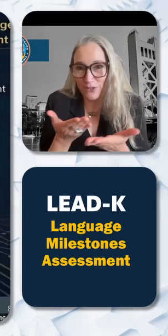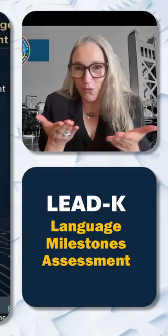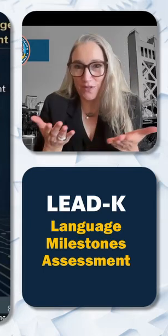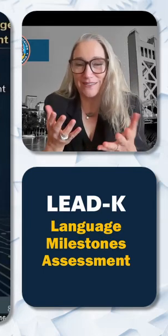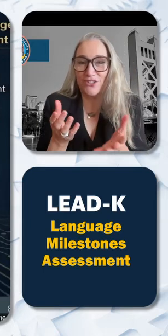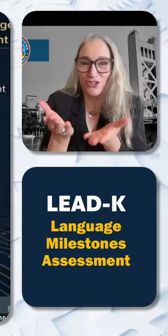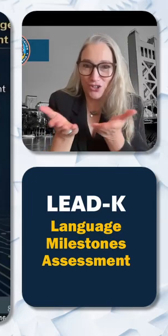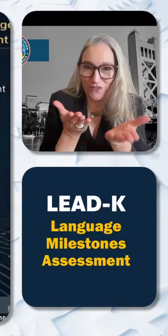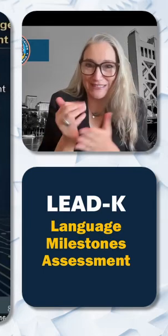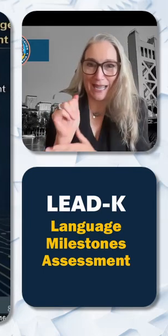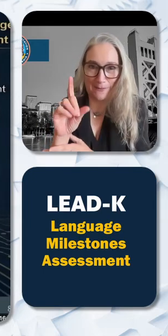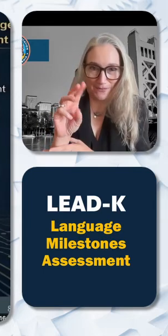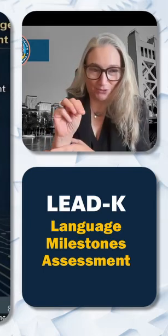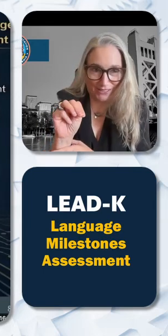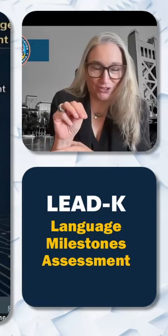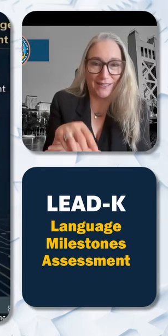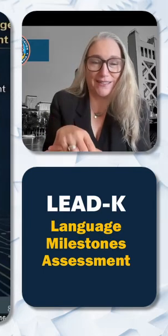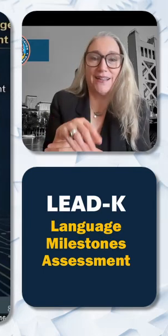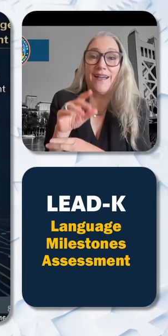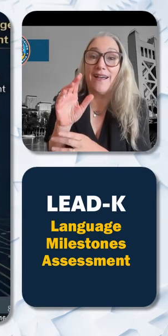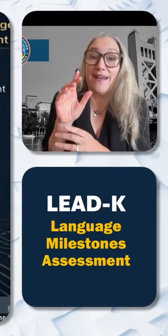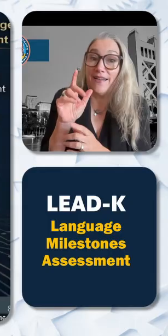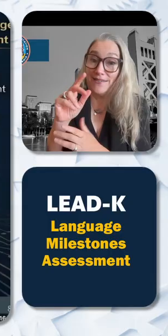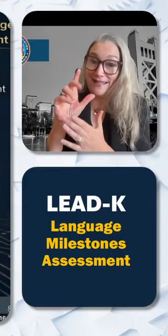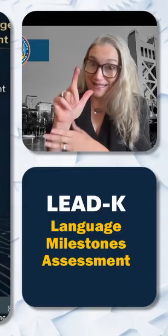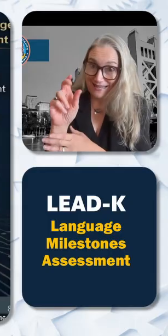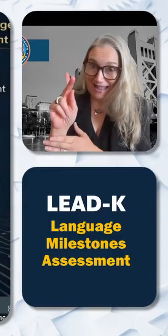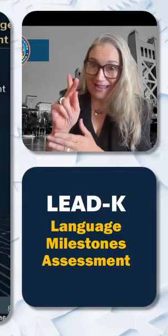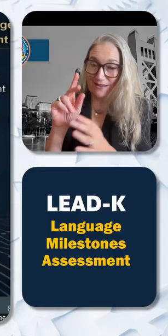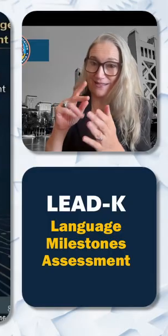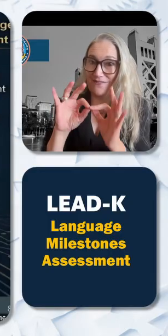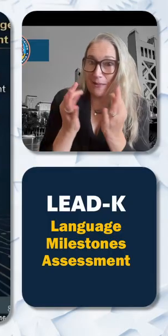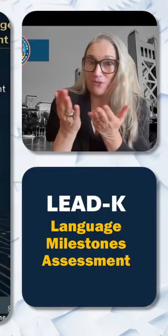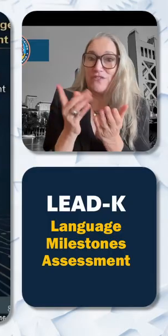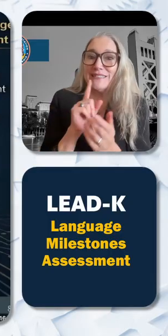the HRSA grant. This is the Health Resource Services Administration.